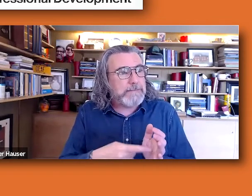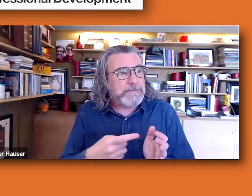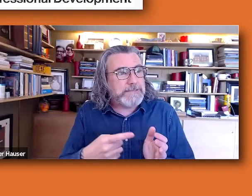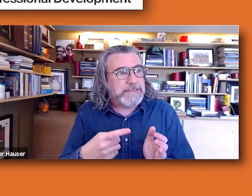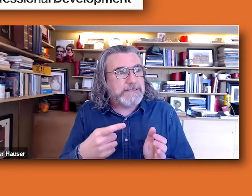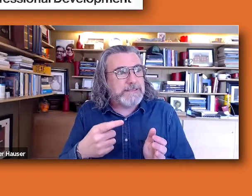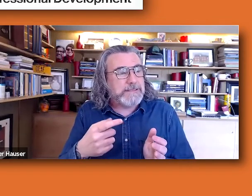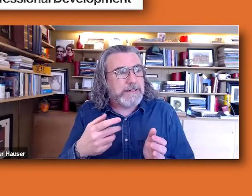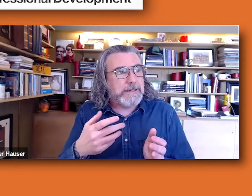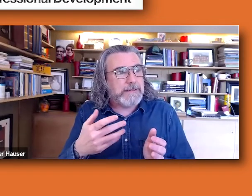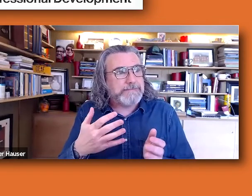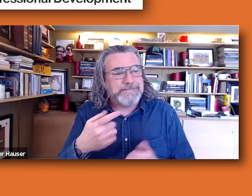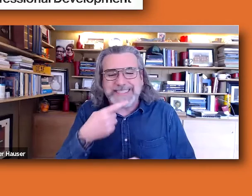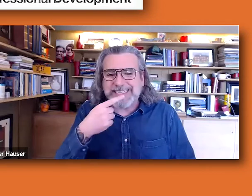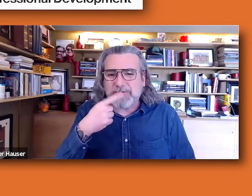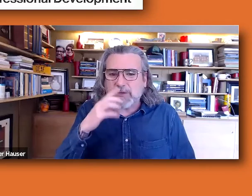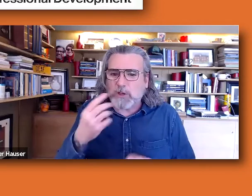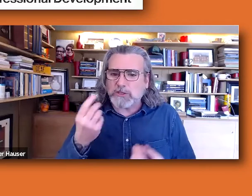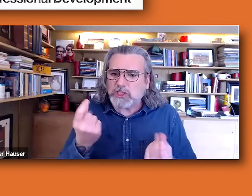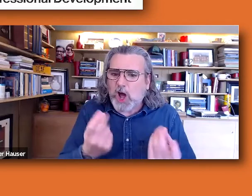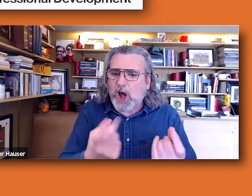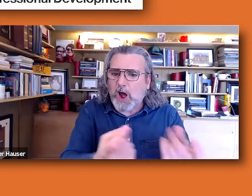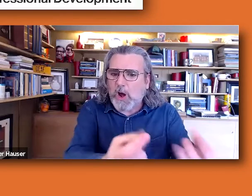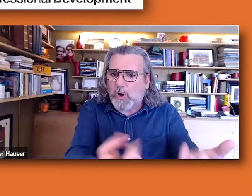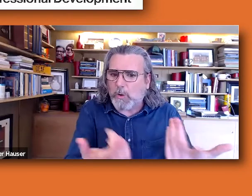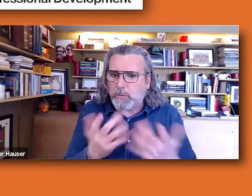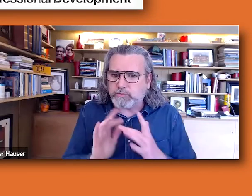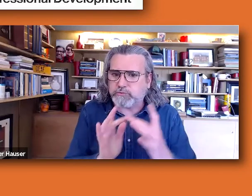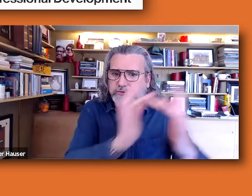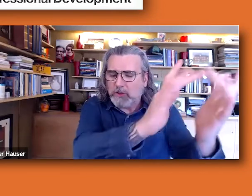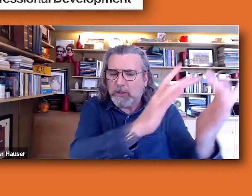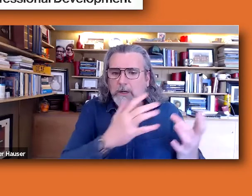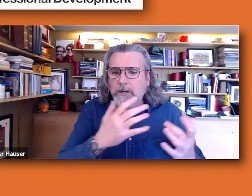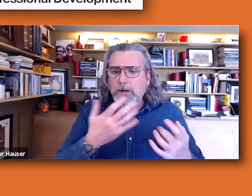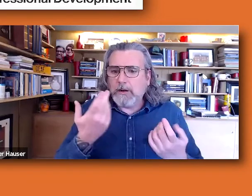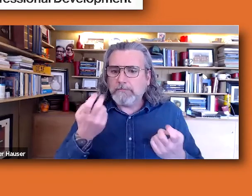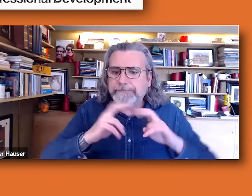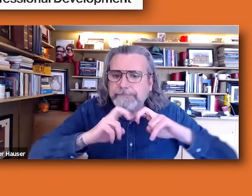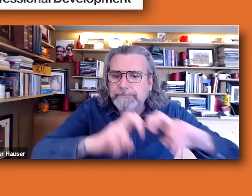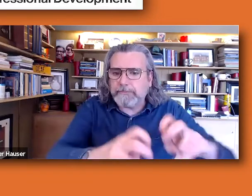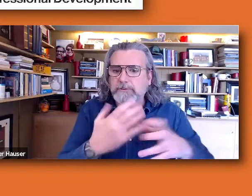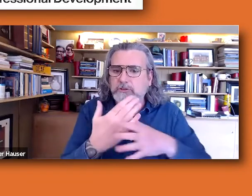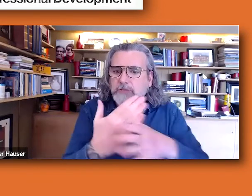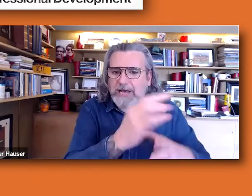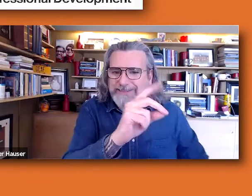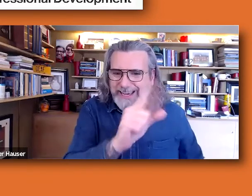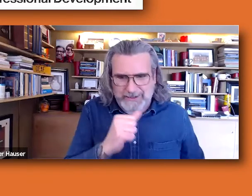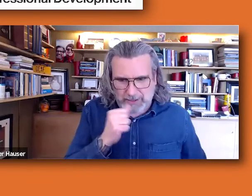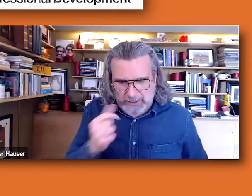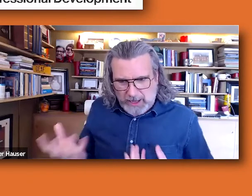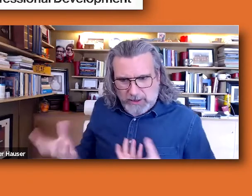but you know sometimes hearing people will just go and do it, and then they're sharing the data